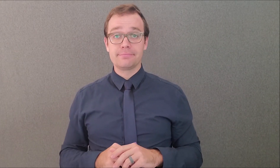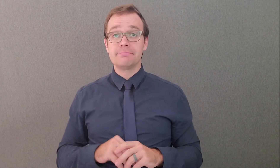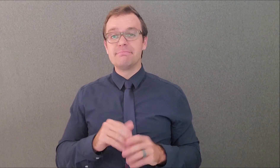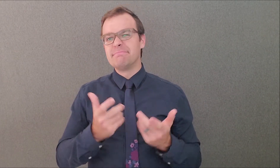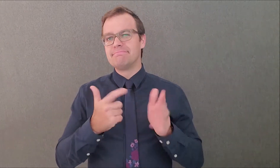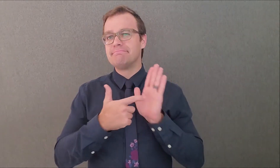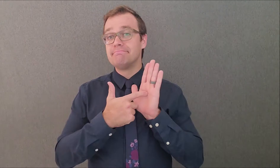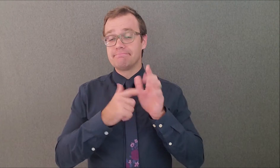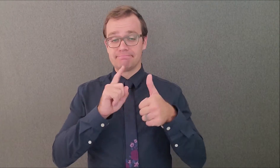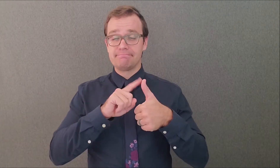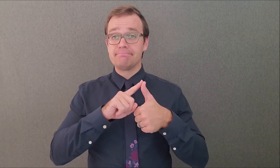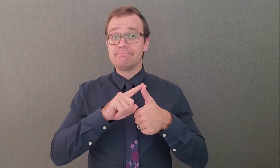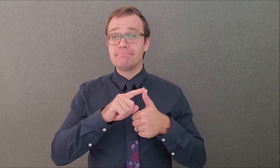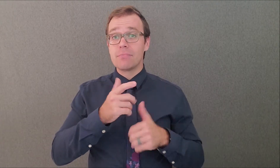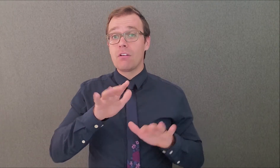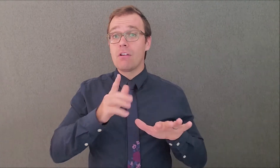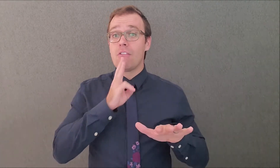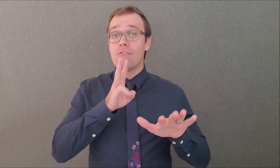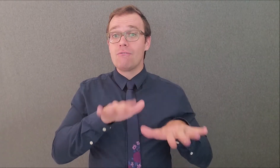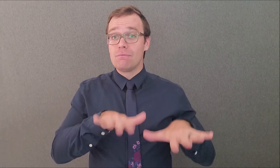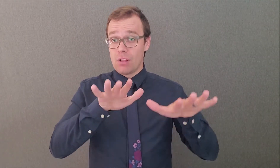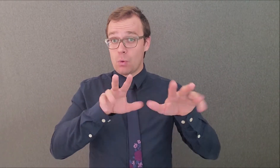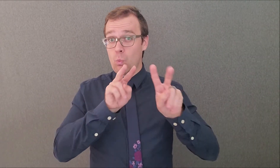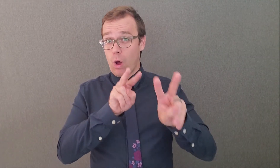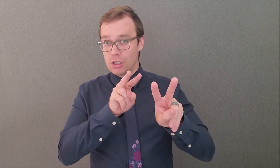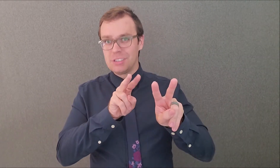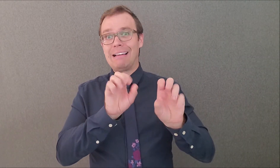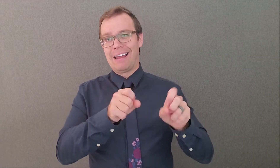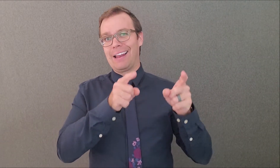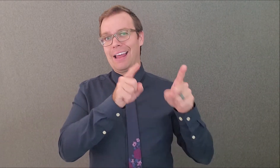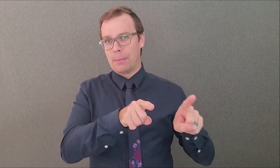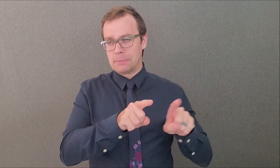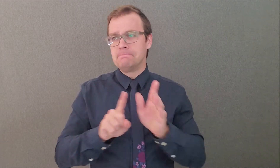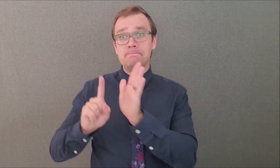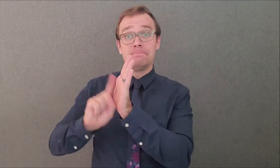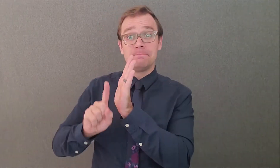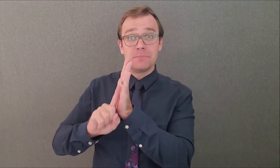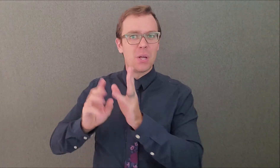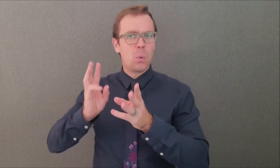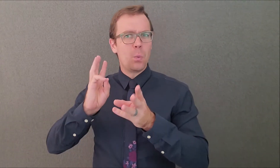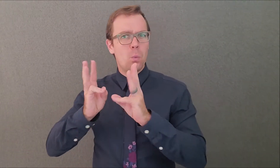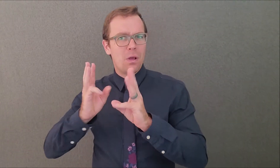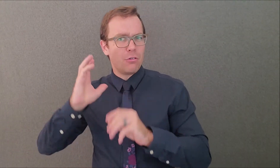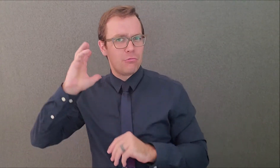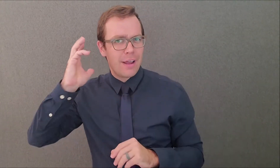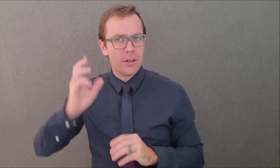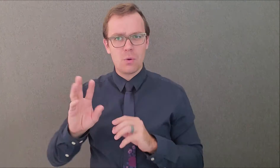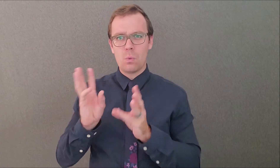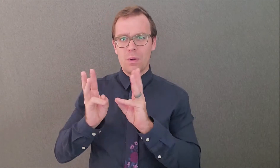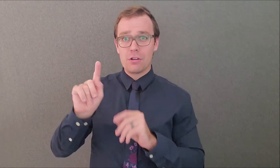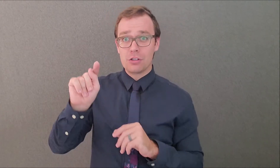Flood watch, flooding is possible. Tune in to NOAA Weather Radio,